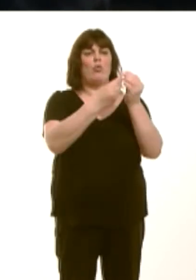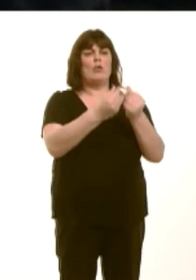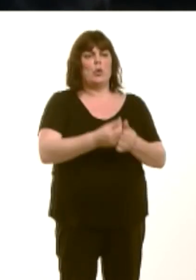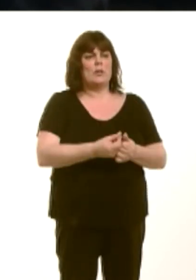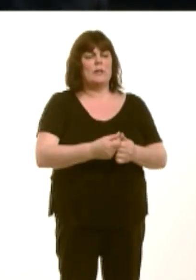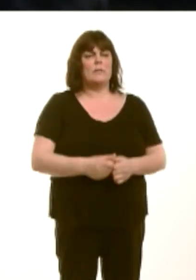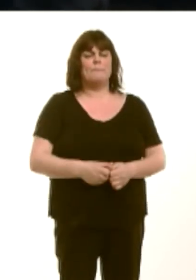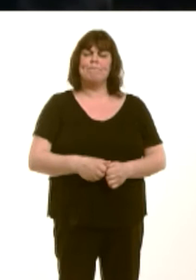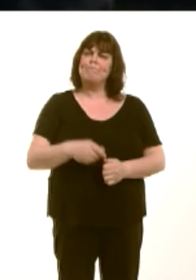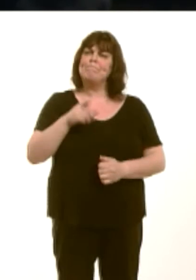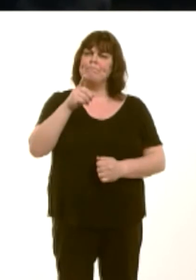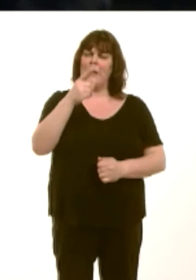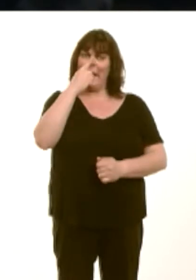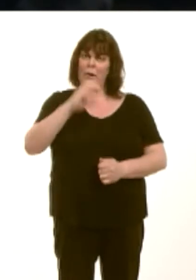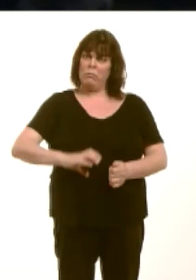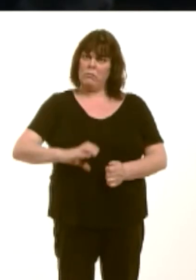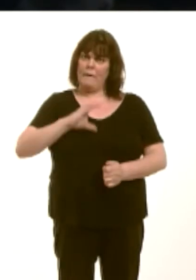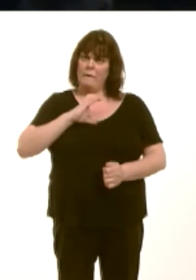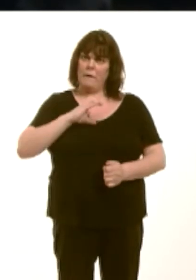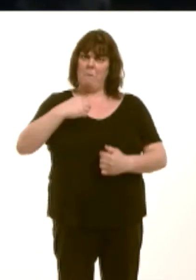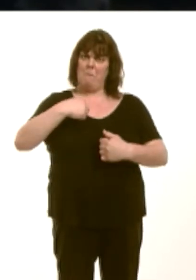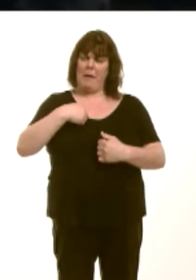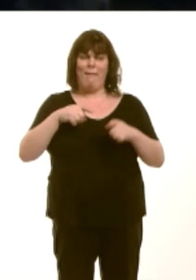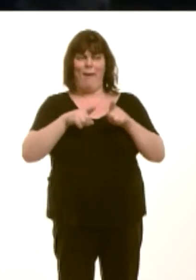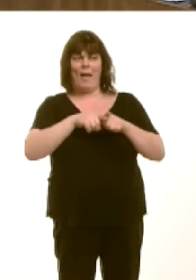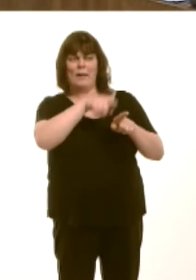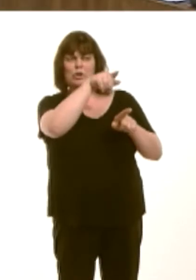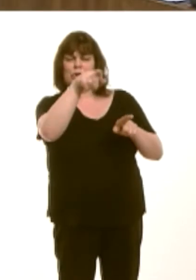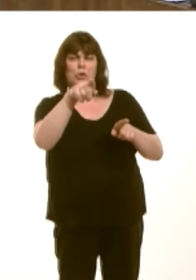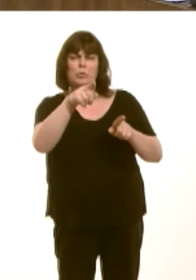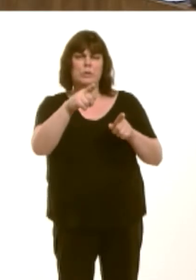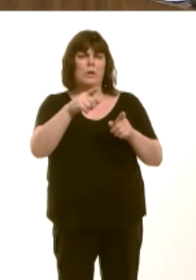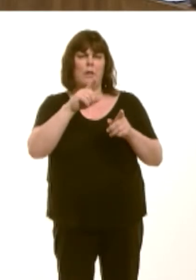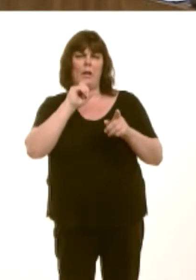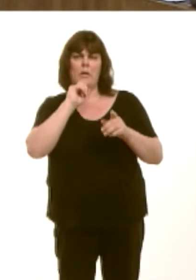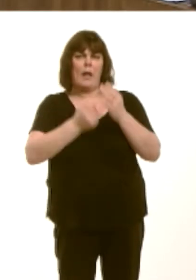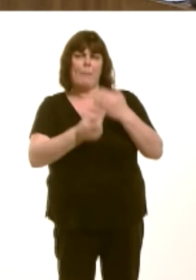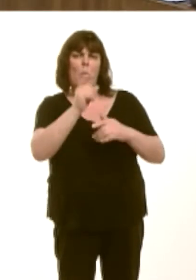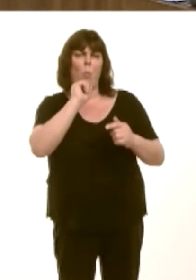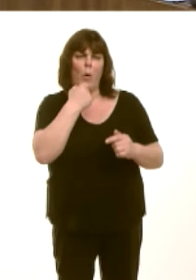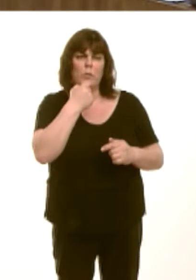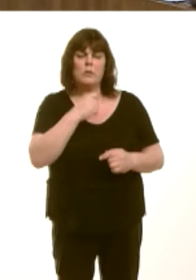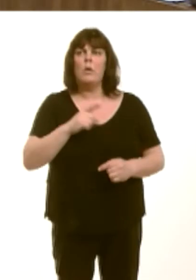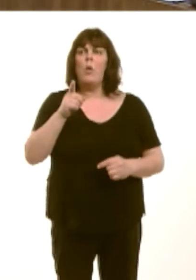What assurance can you give me and my constituents in this regard? Carwyn Jones: Well, we have protected front-line spending on schools.